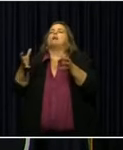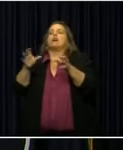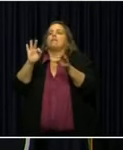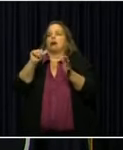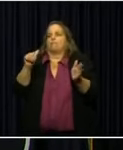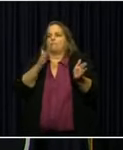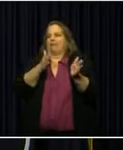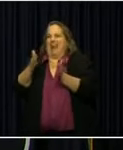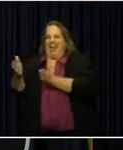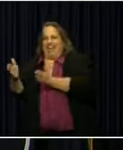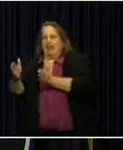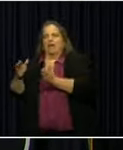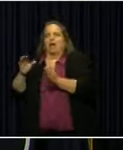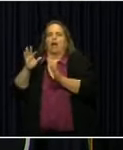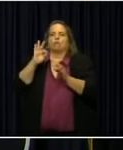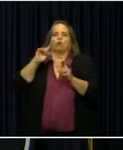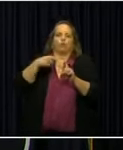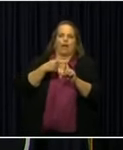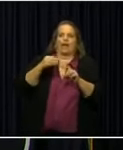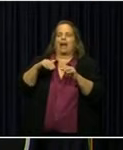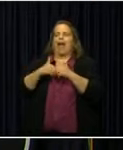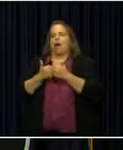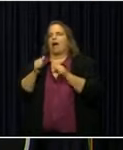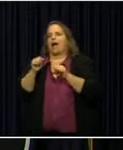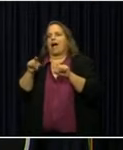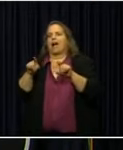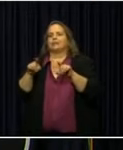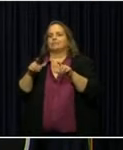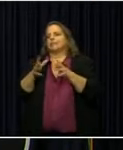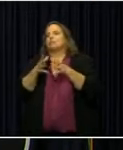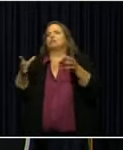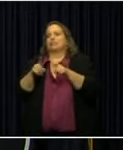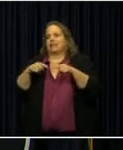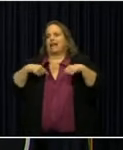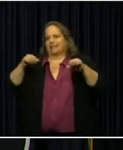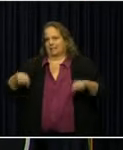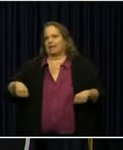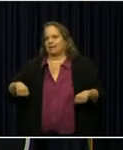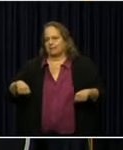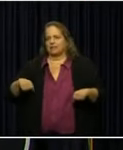I HAD PREVIOUSLY PROMISE WE'D GET OUT OF HERE IN AN HOUR.